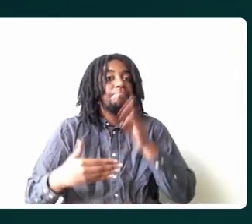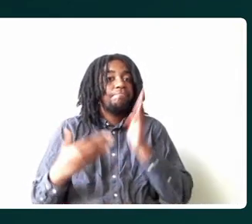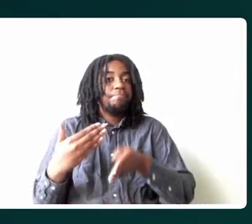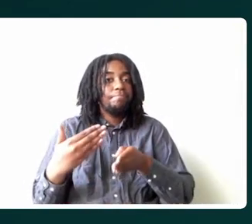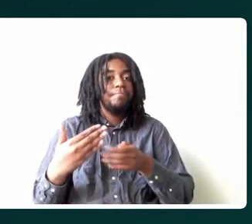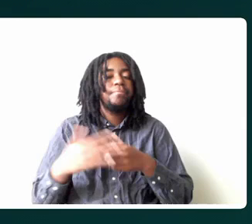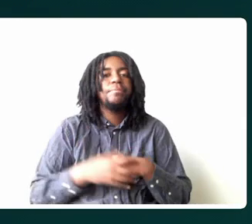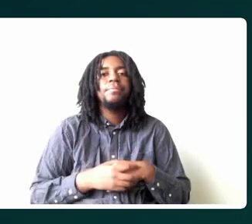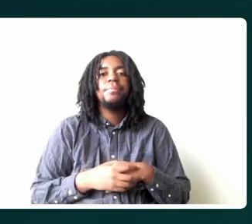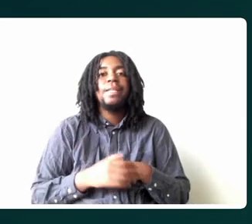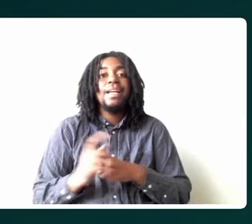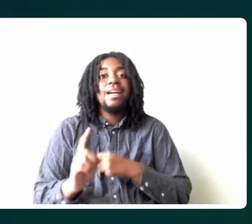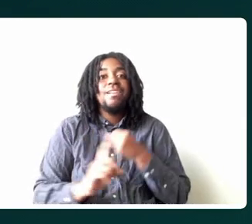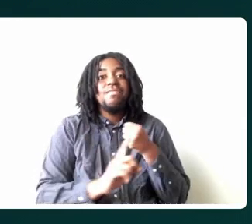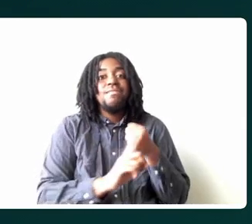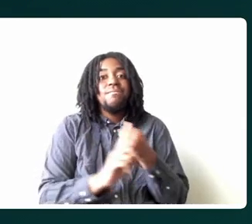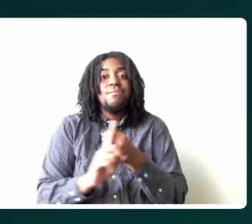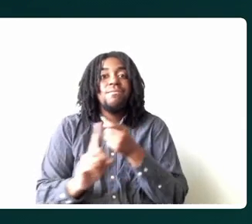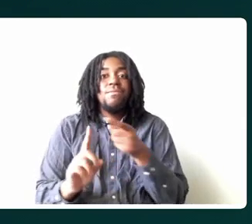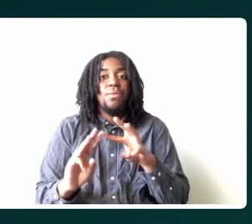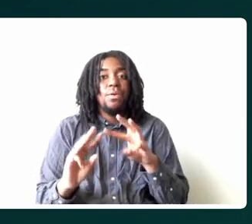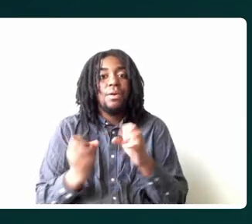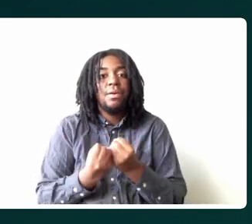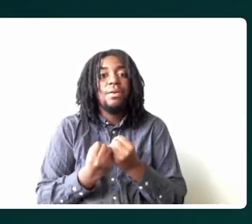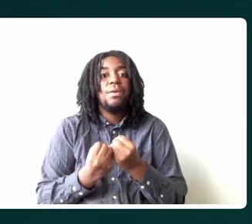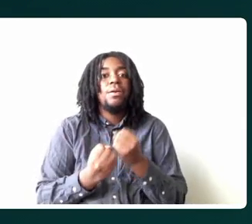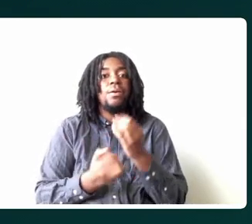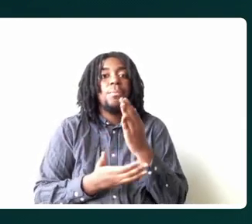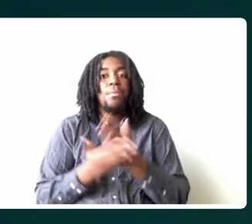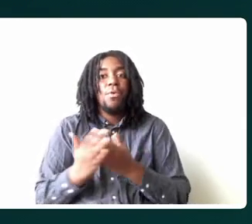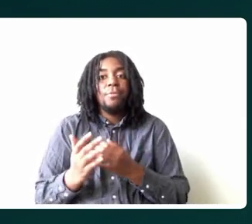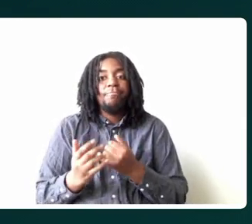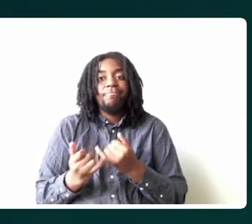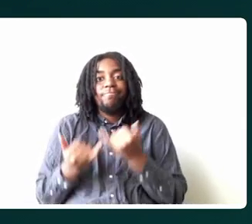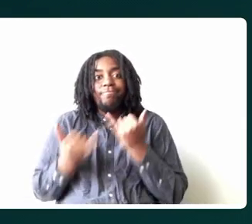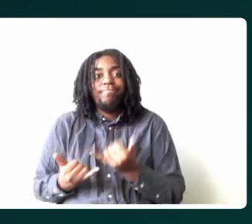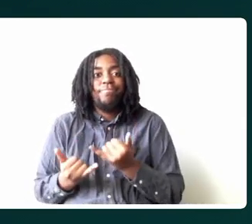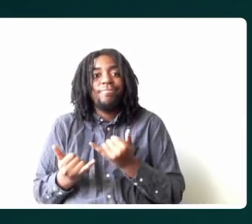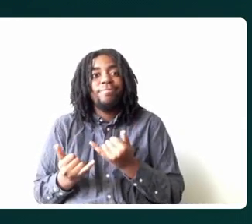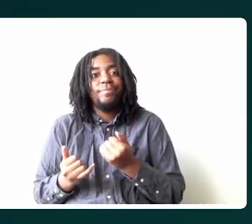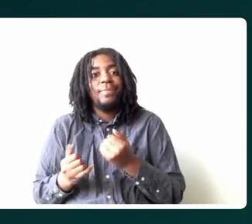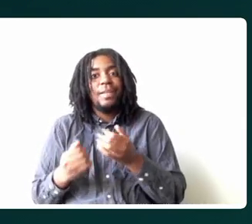of these workshops can be both immediate and long term, evidenced long after the workshop